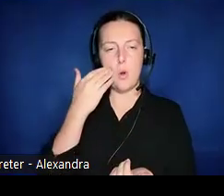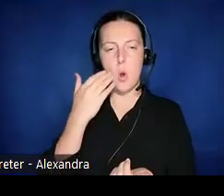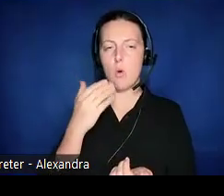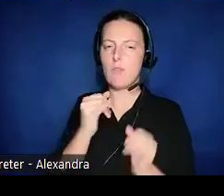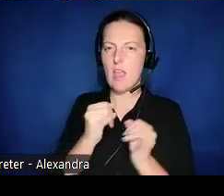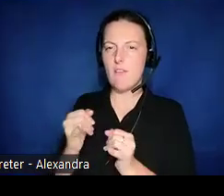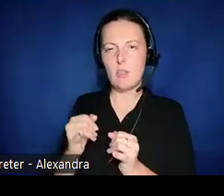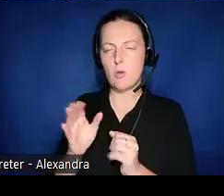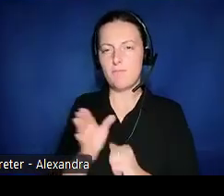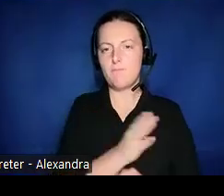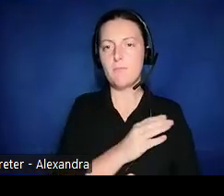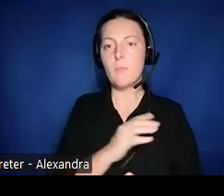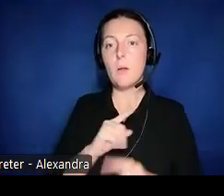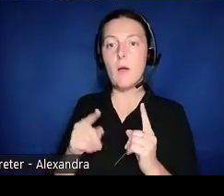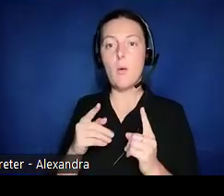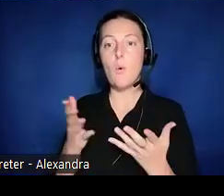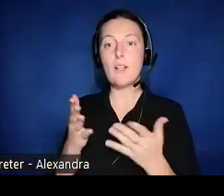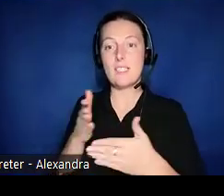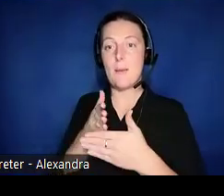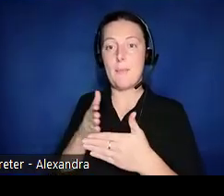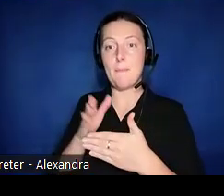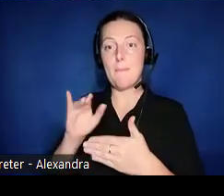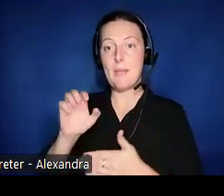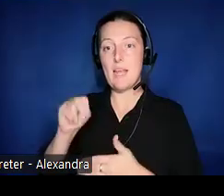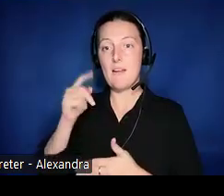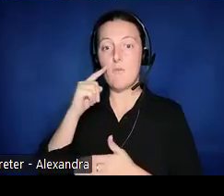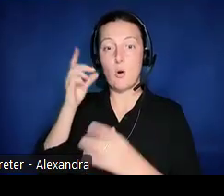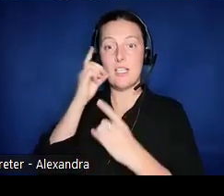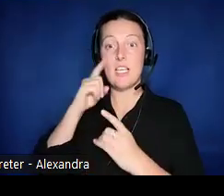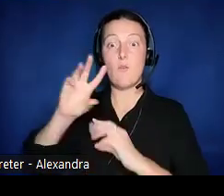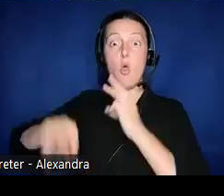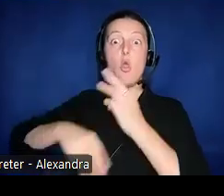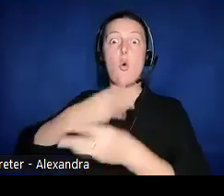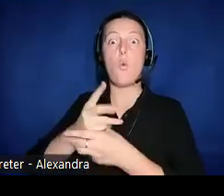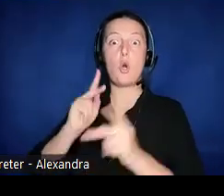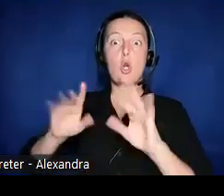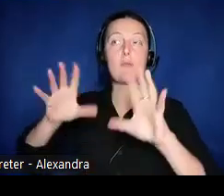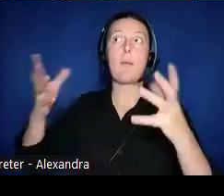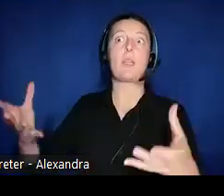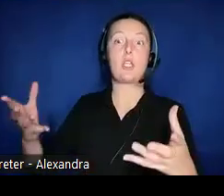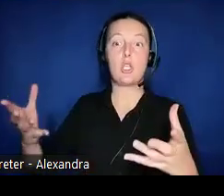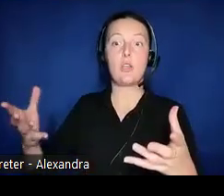uh disease in the world's population, everybody else that I didn't get to see. Uh, the mean is